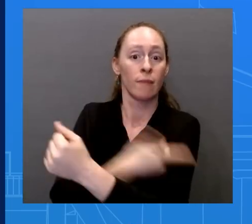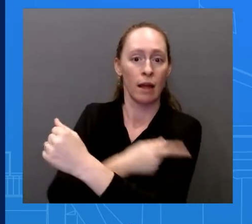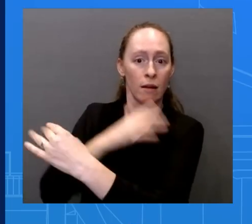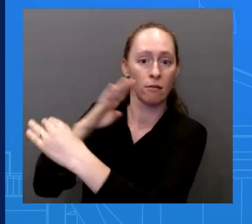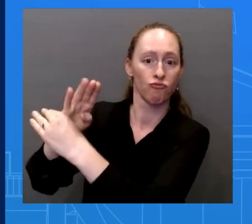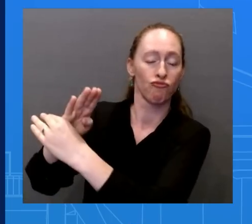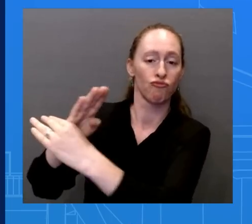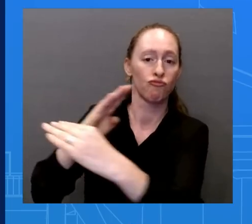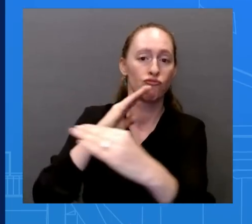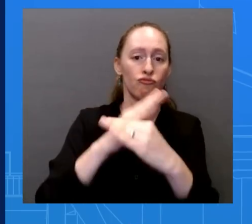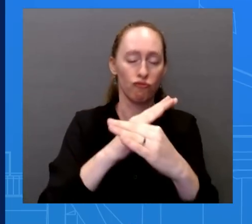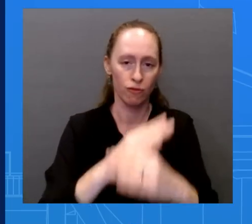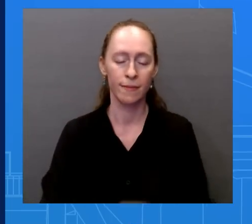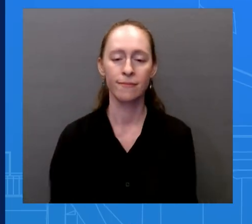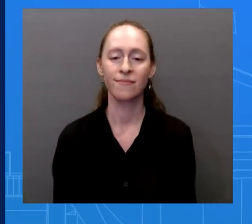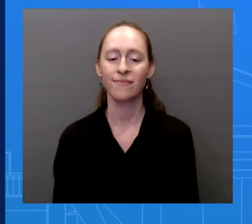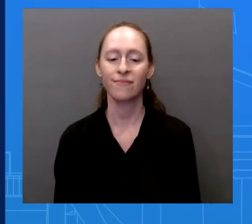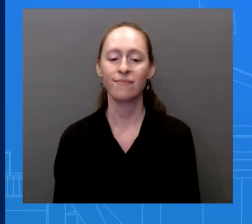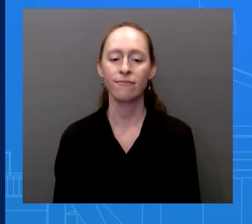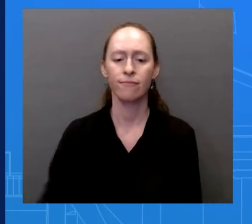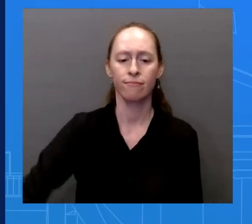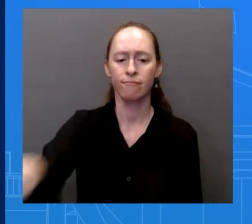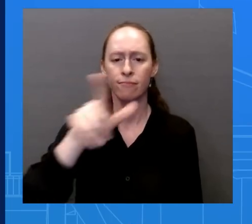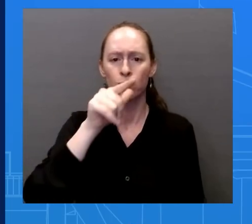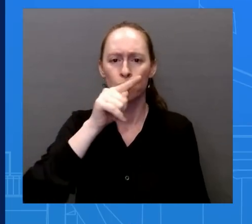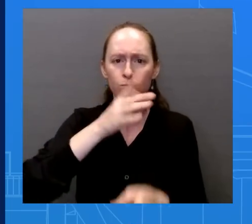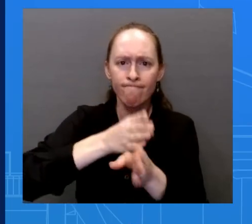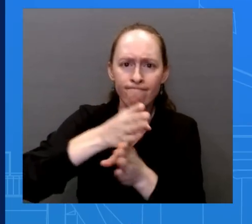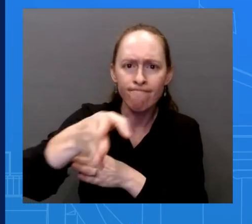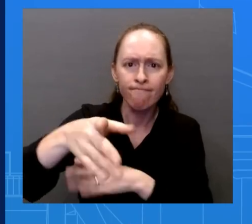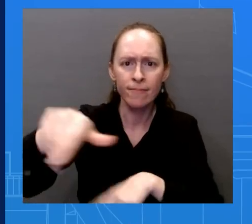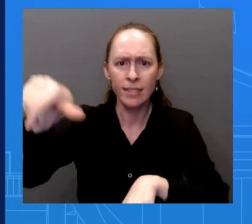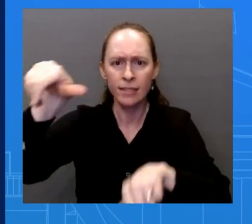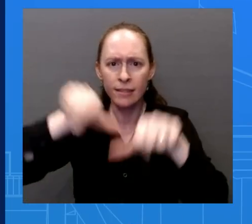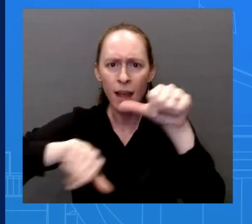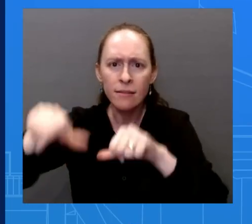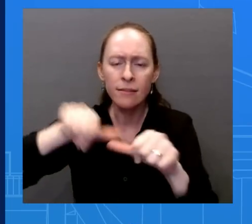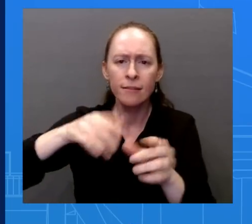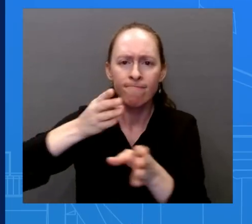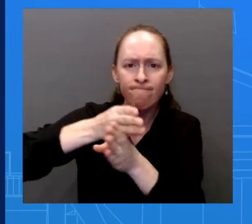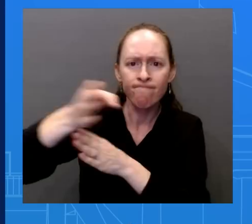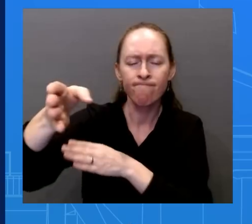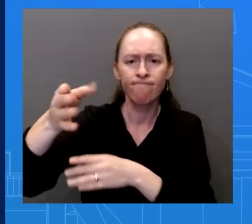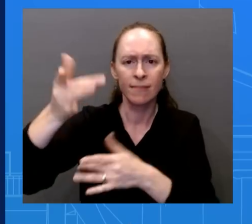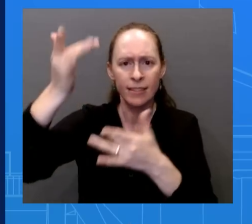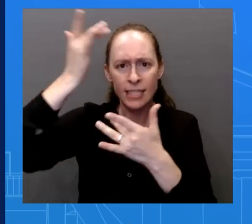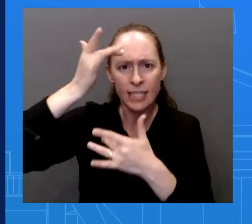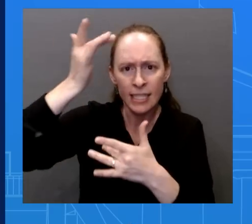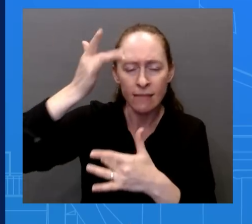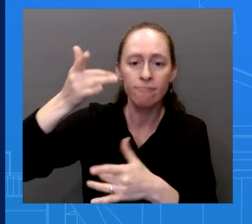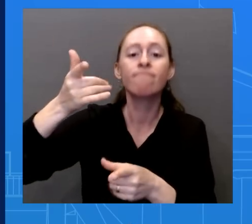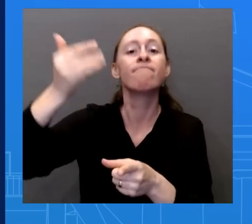a much higher level of protection against infection, against transmission, and certainly against serious illness and hospitalizations and deaths.